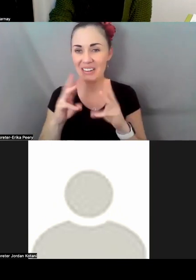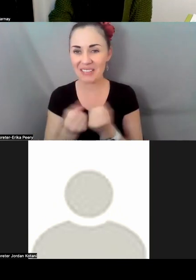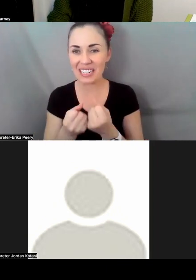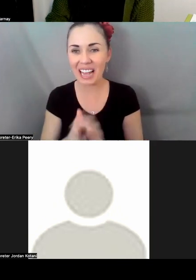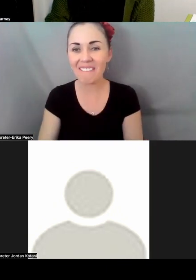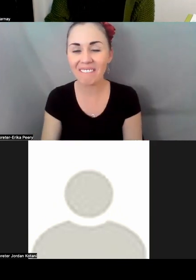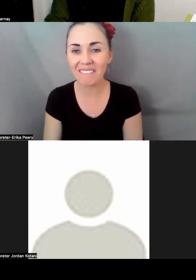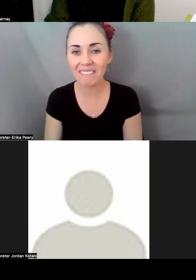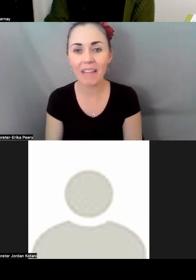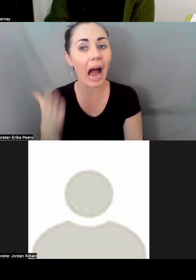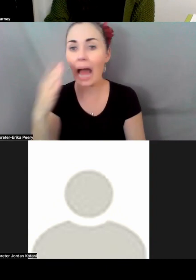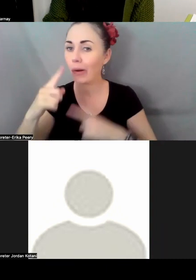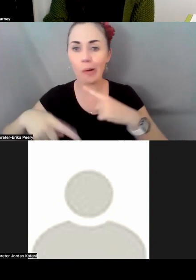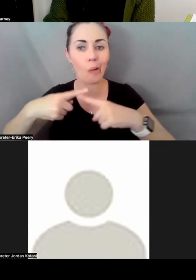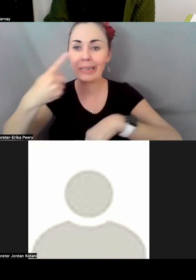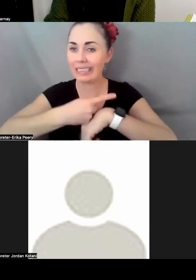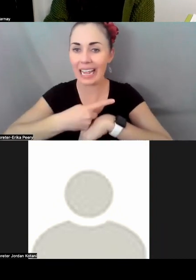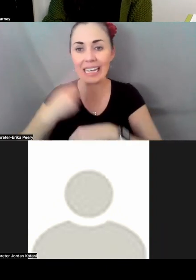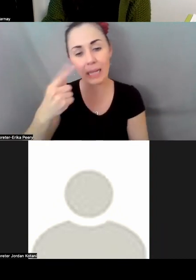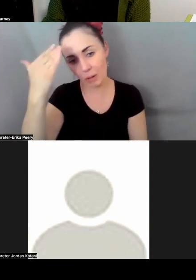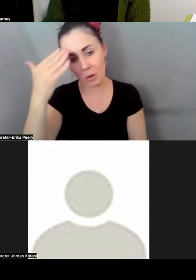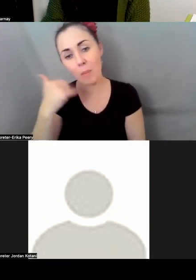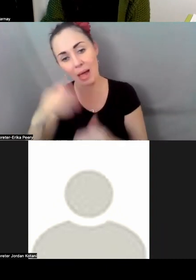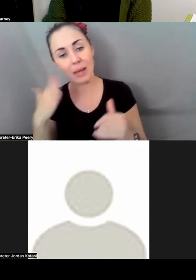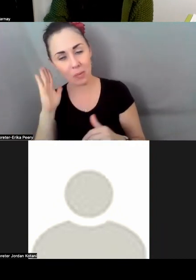I don't know the date. Somebody who knows better than me will let you know.